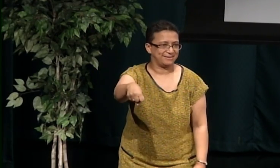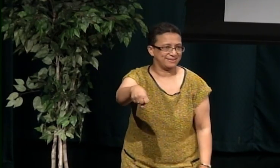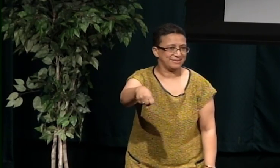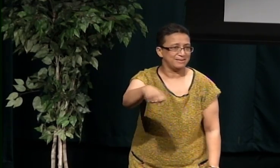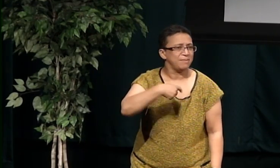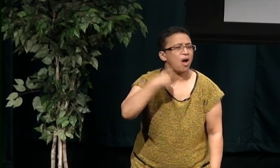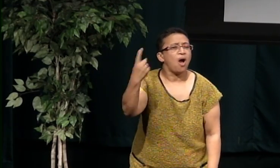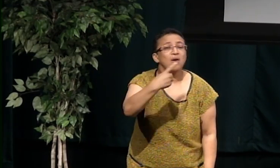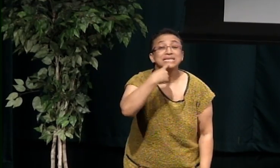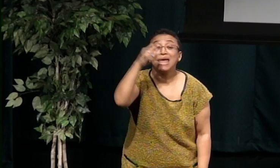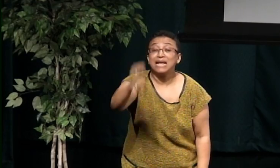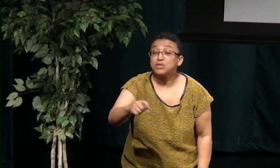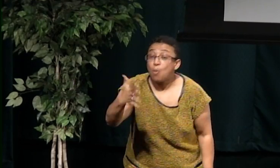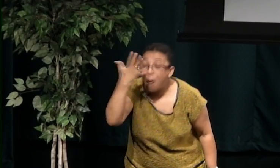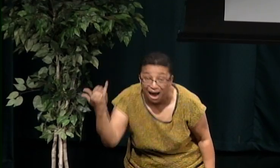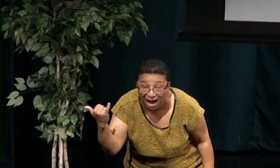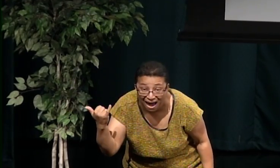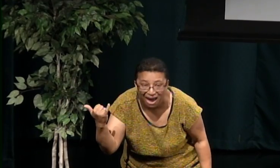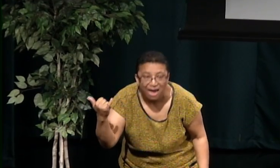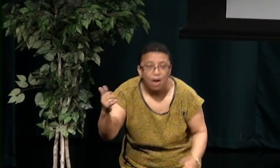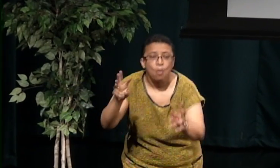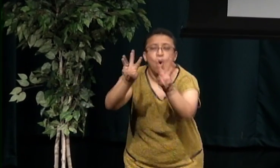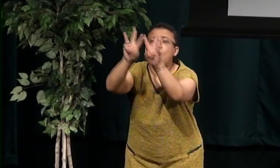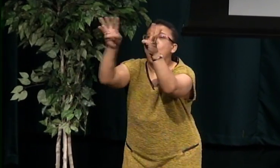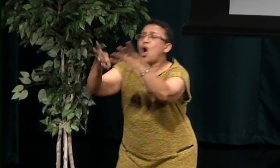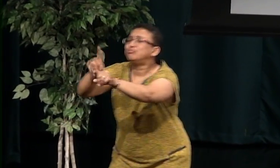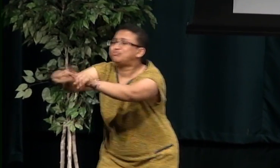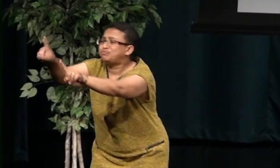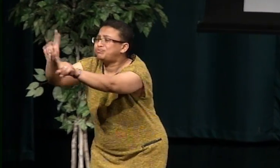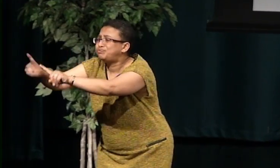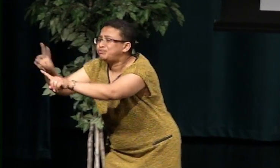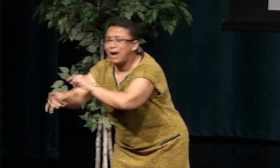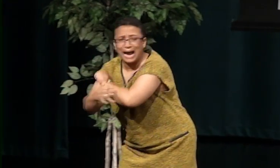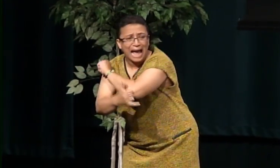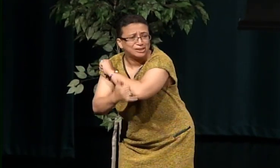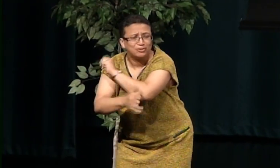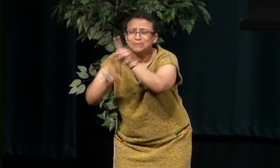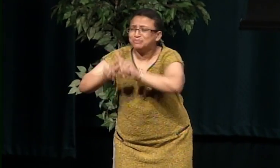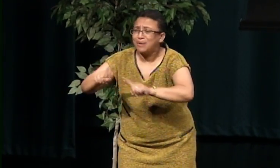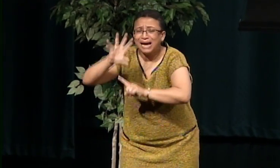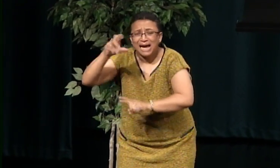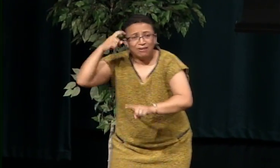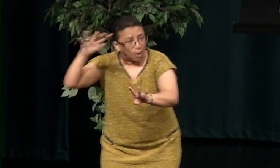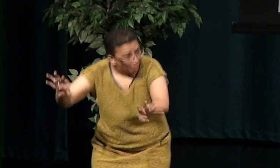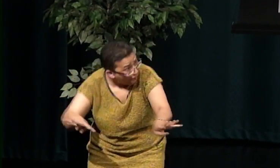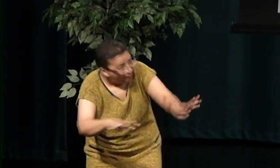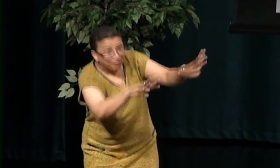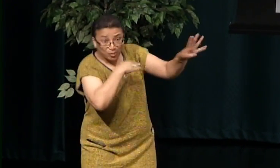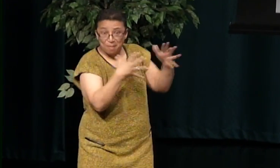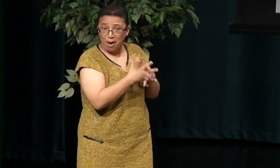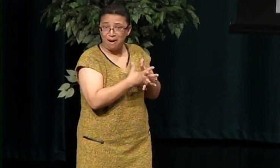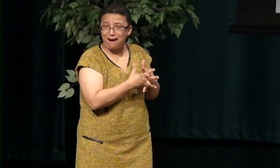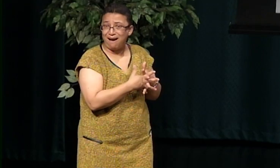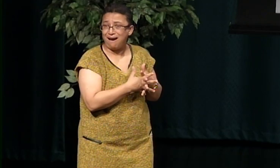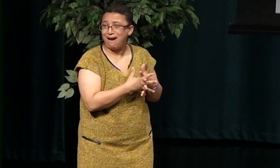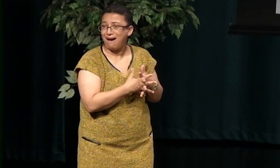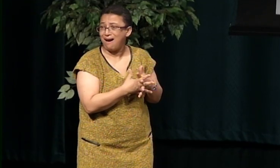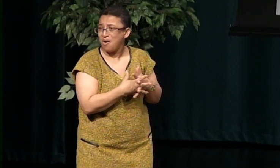I personally think you do. I always say that you do. The reason for that is we have varied governments